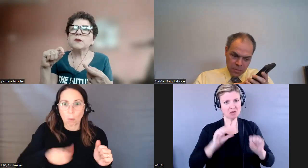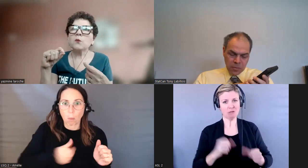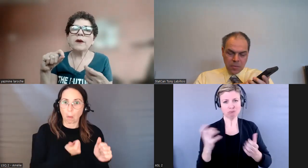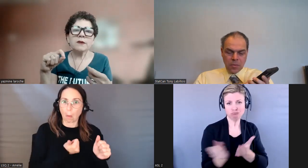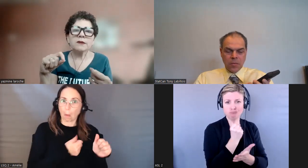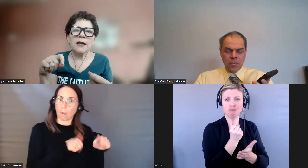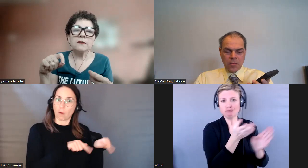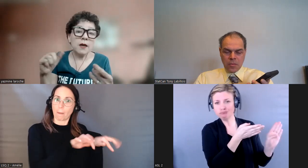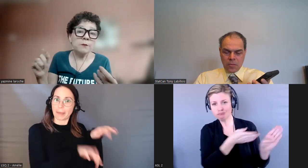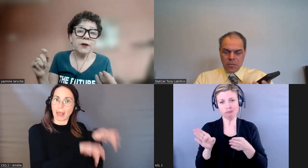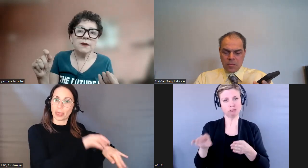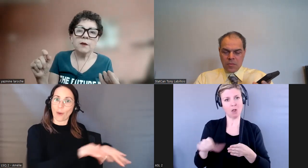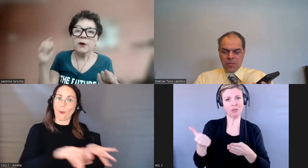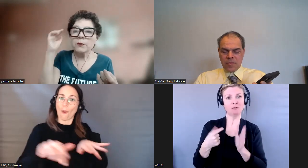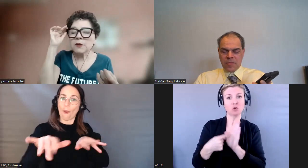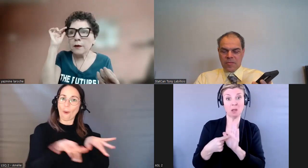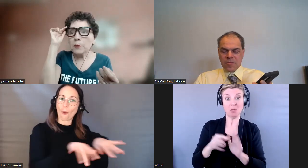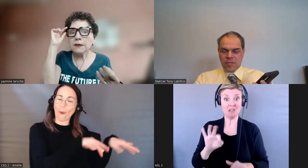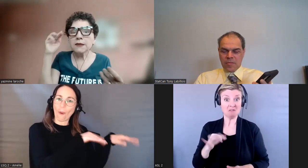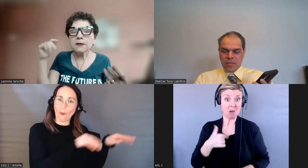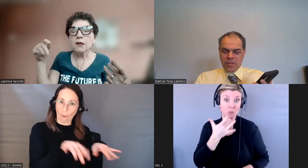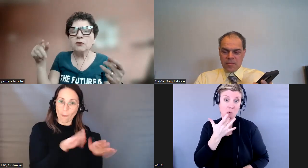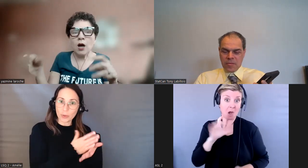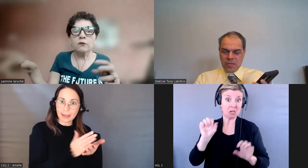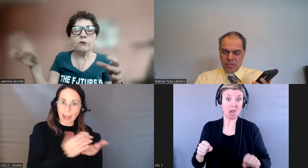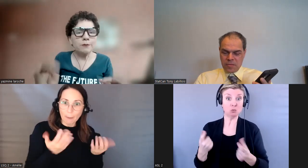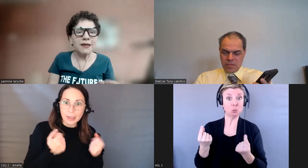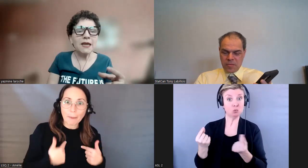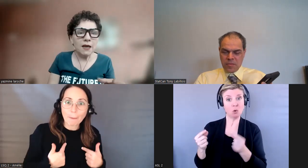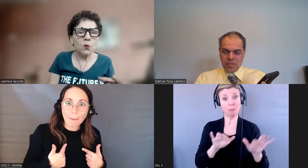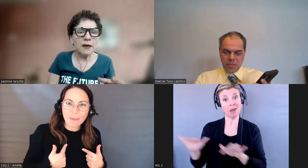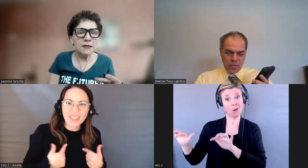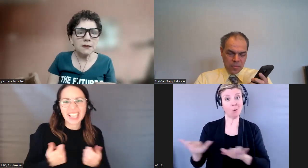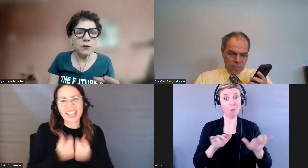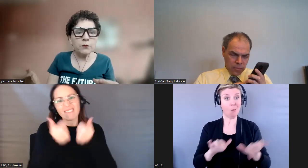so part of the challenge I'm finding about retirement is not replicating what I did before